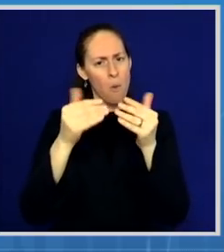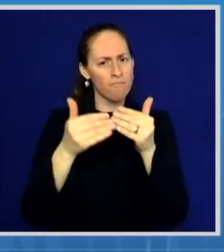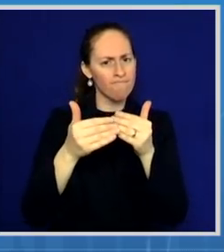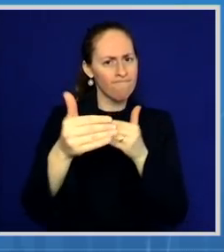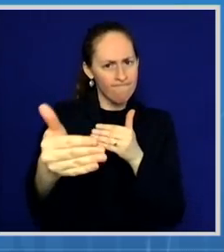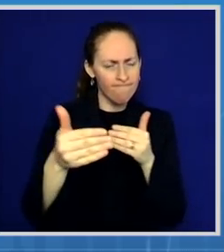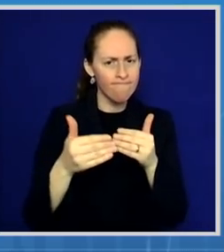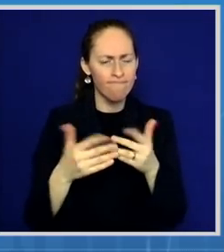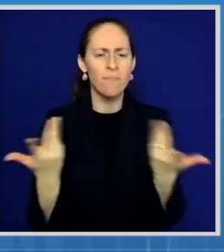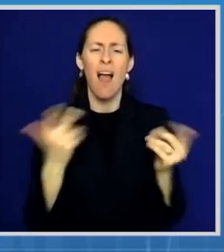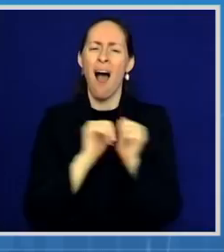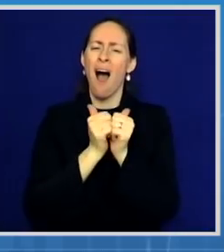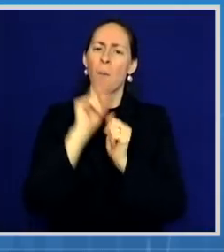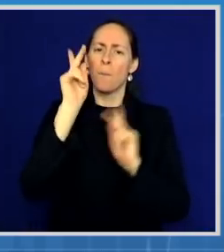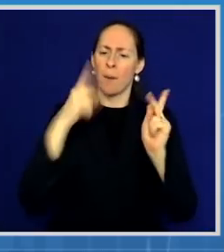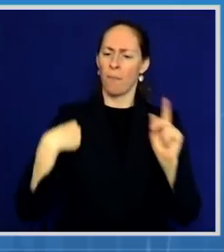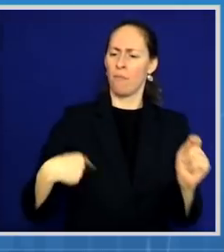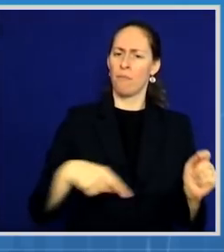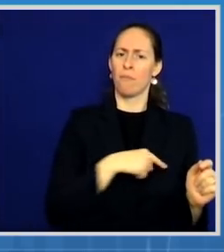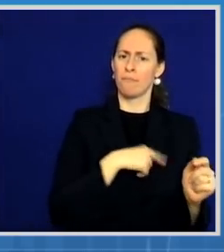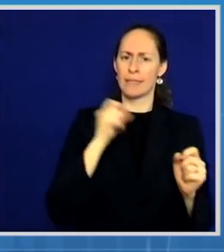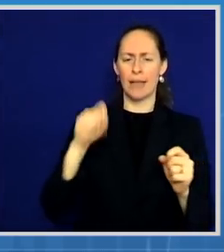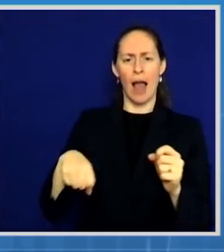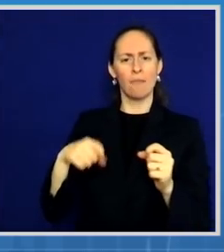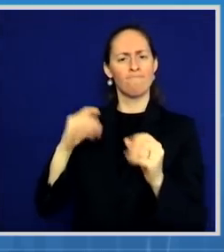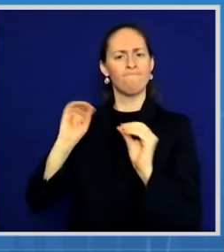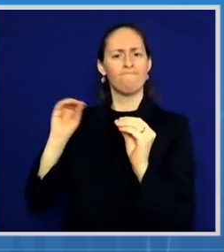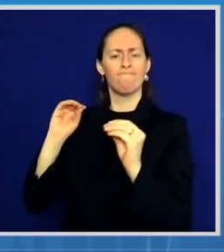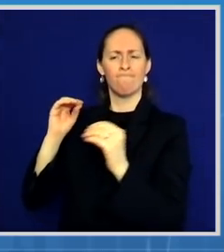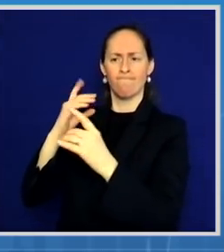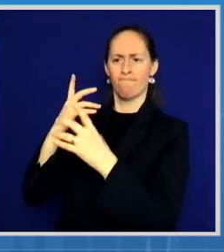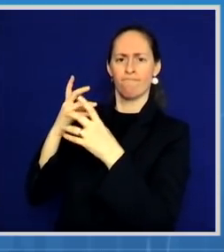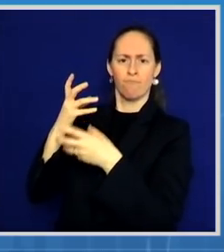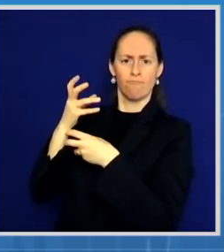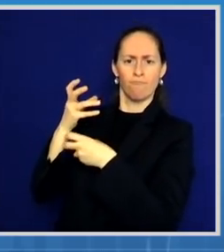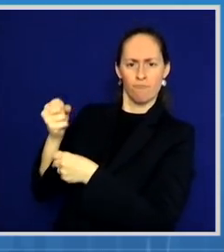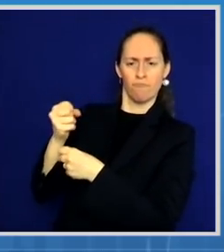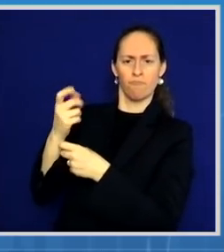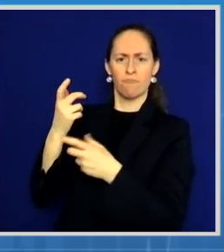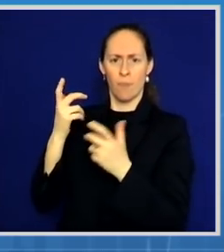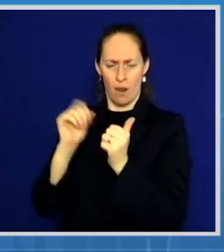requires us not only to build confidence in vaccines, but to mobilize people to get vaccinated